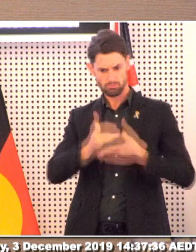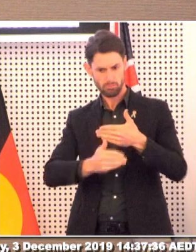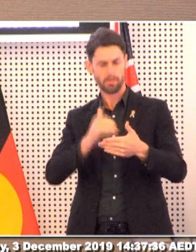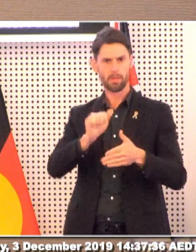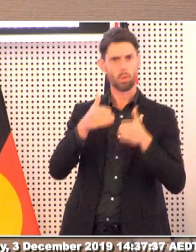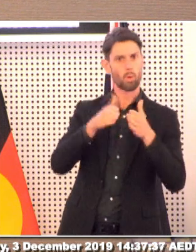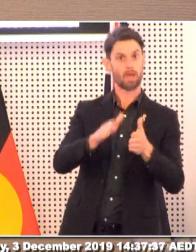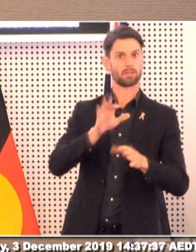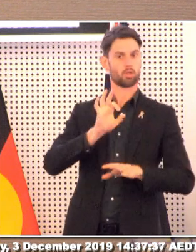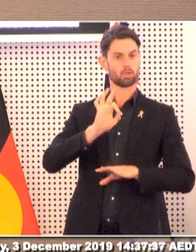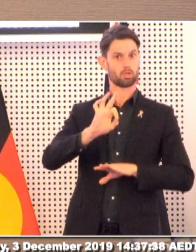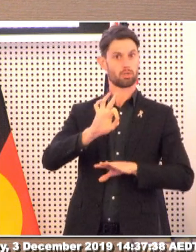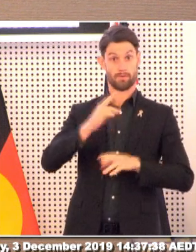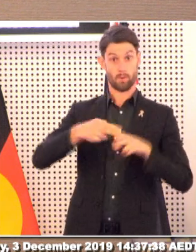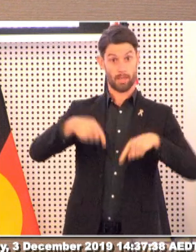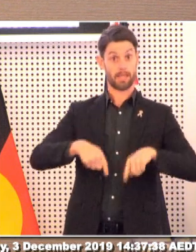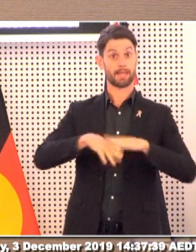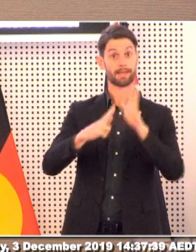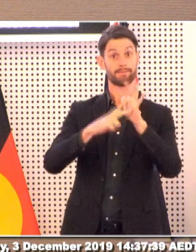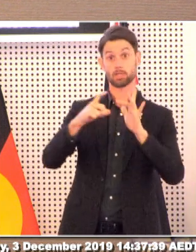- to the extent that is a specific definition in the Charter of